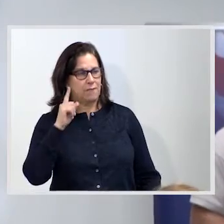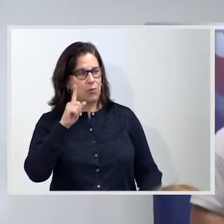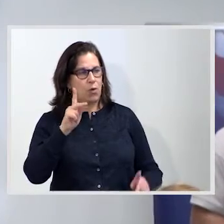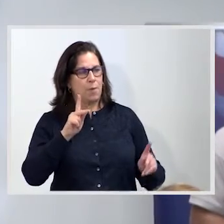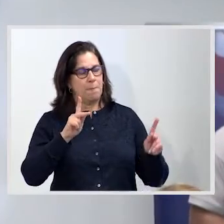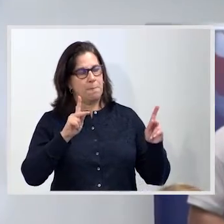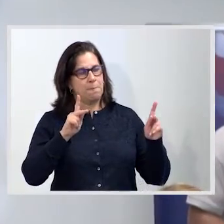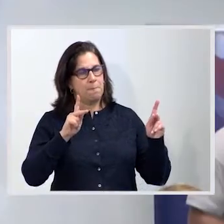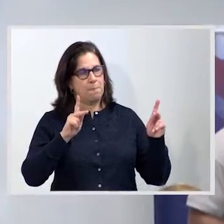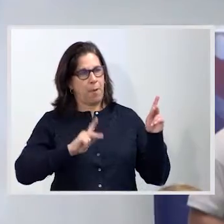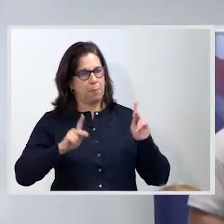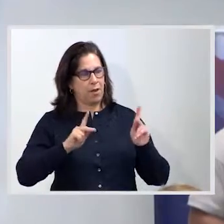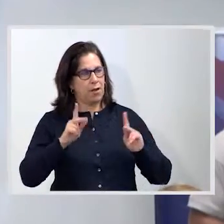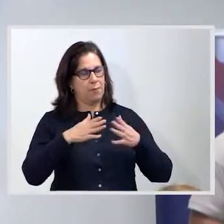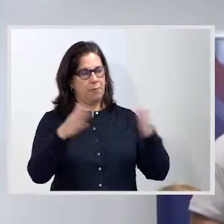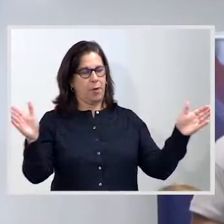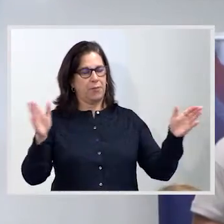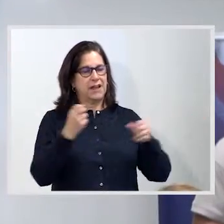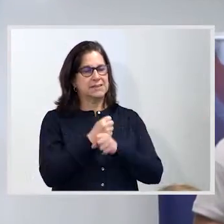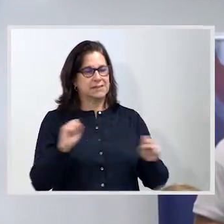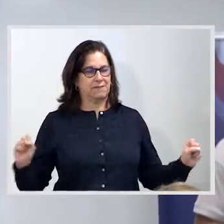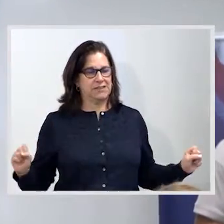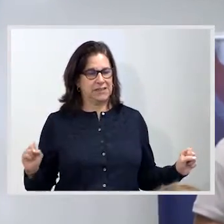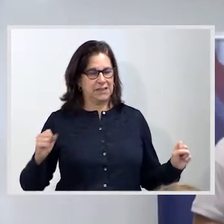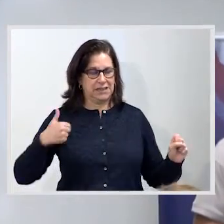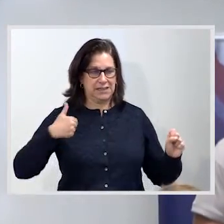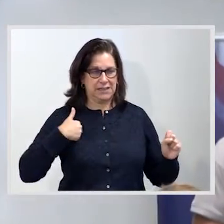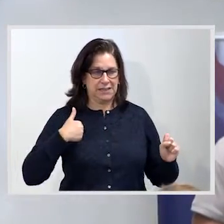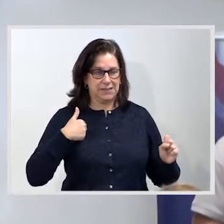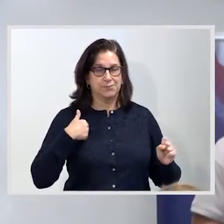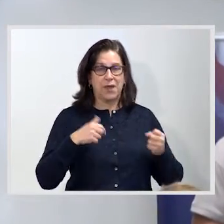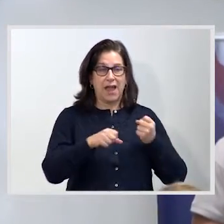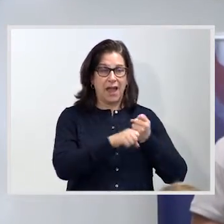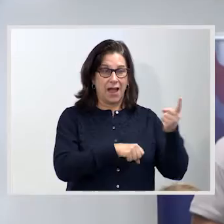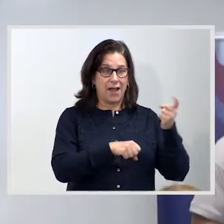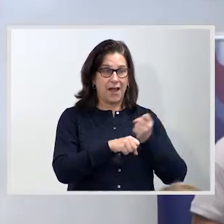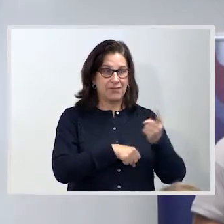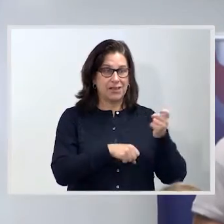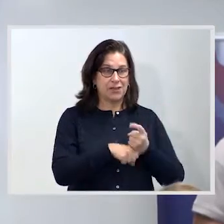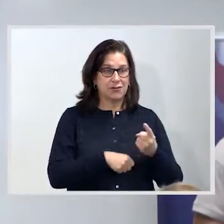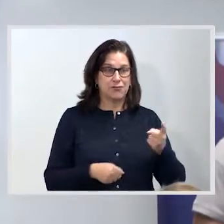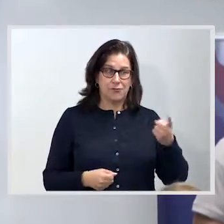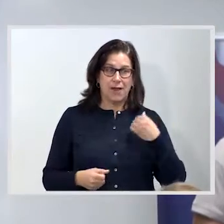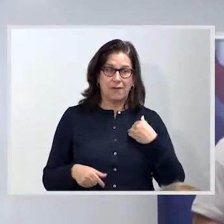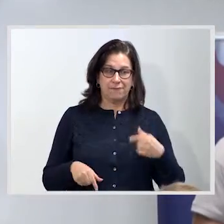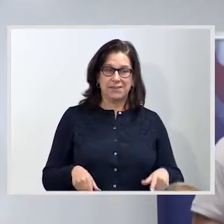EVERY BUDGET ENGAGEMENT FORUM EVERY YEAR WE HAVE HAD THEM. I'M NOT SURE I HAVE EVER COME ACROSS A SHEET THAT HAD $100 IN